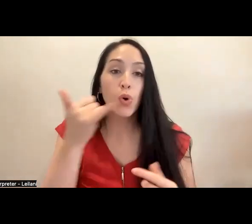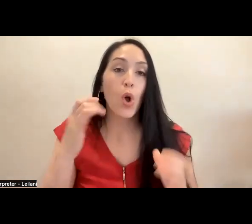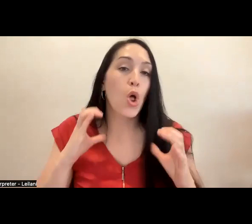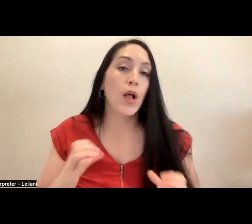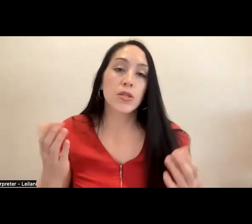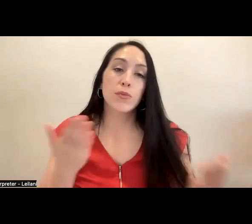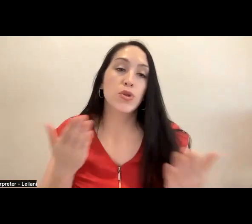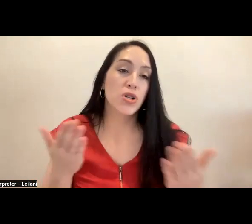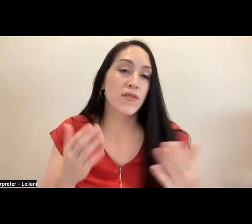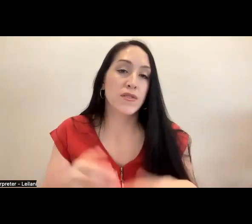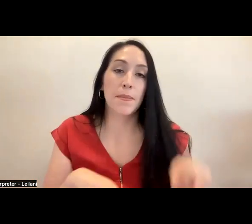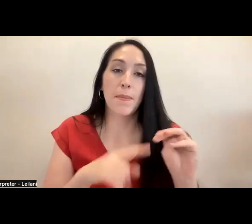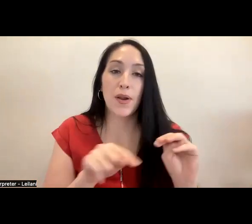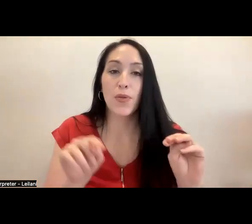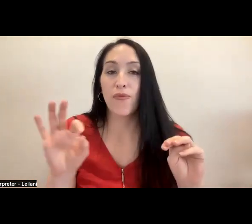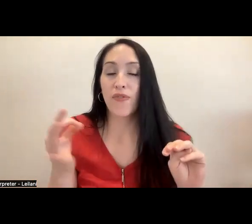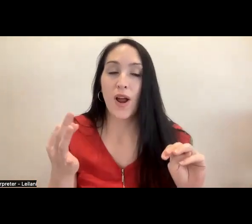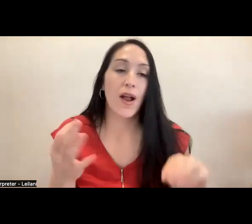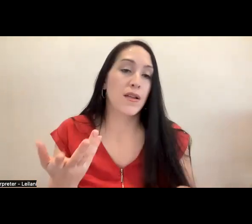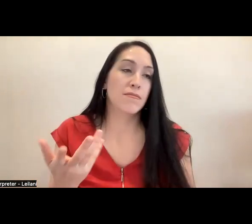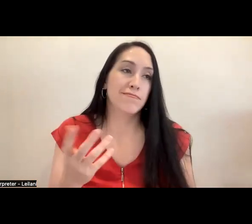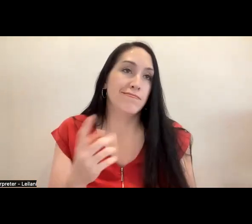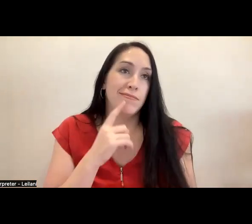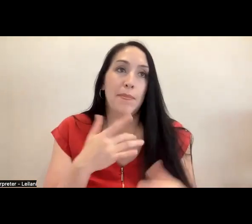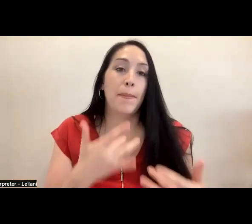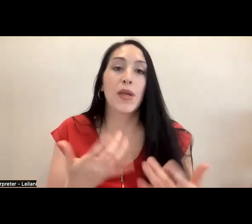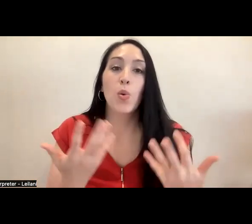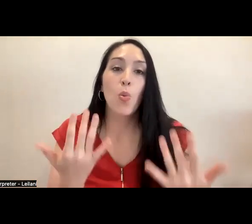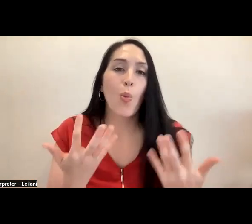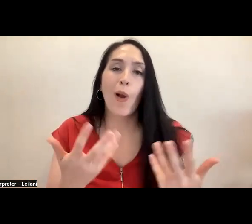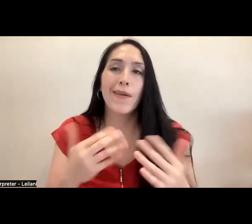30 s. So it's not like dealing with someone being other companies.